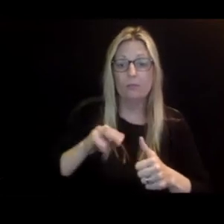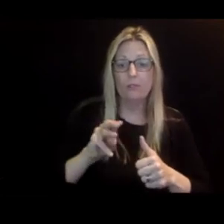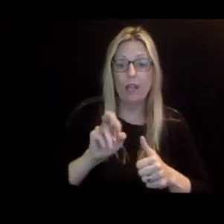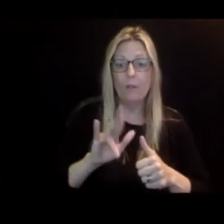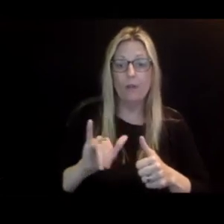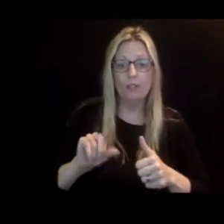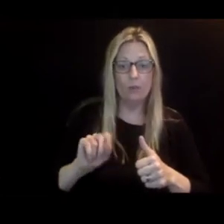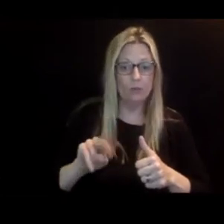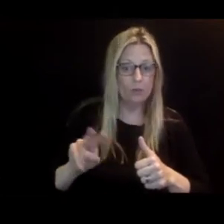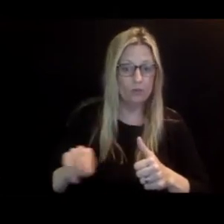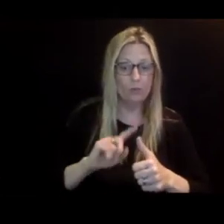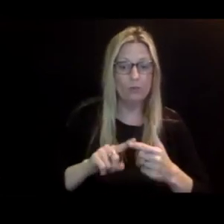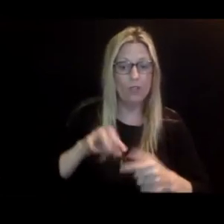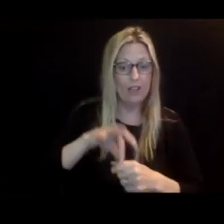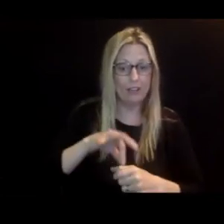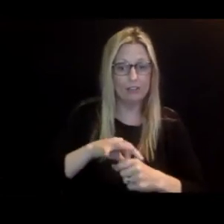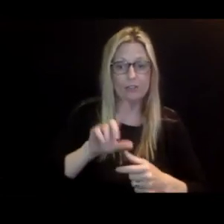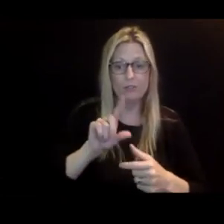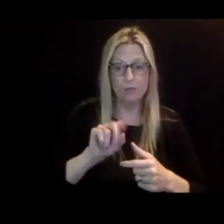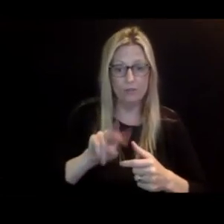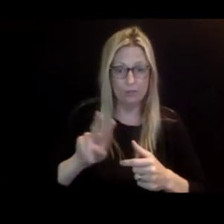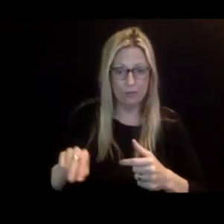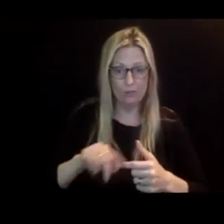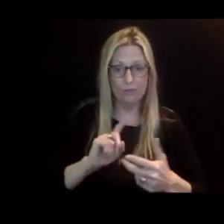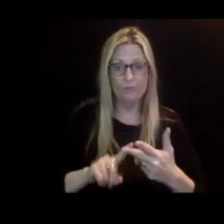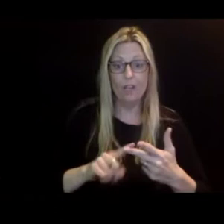1. Primary Elections 2022 2. Elections 2022